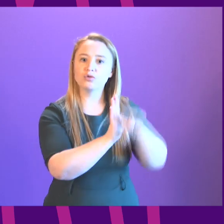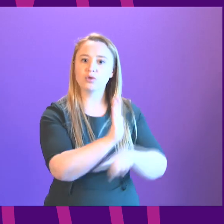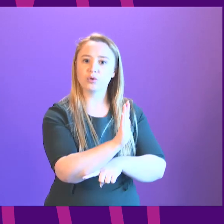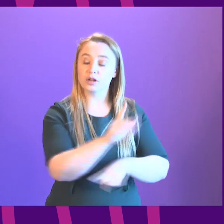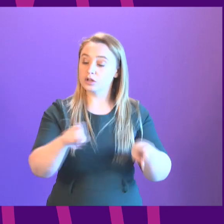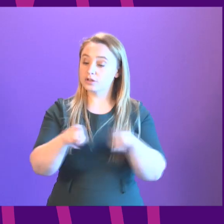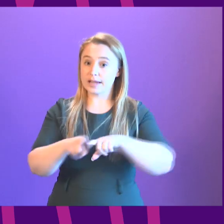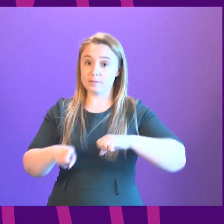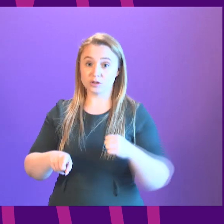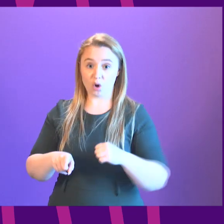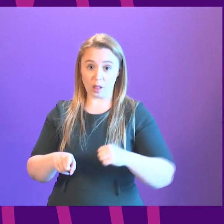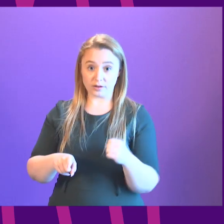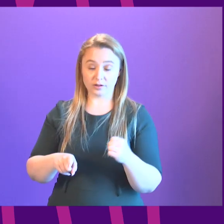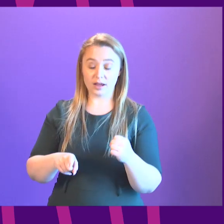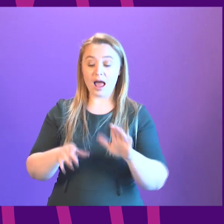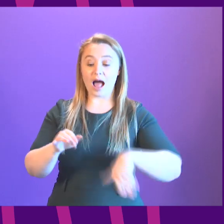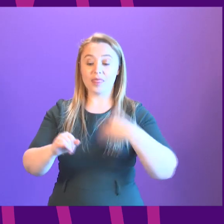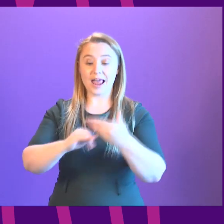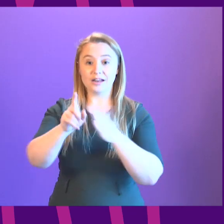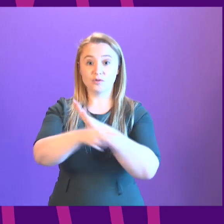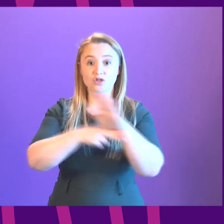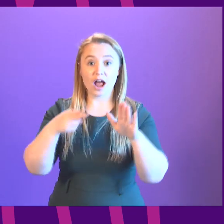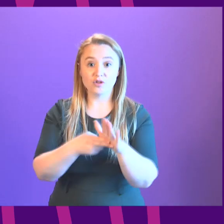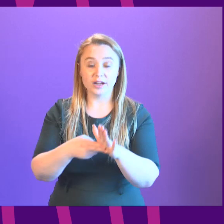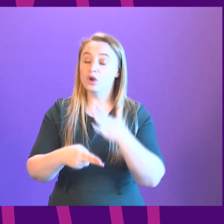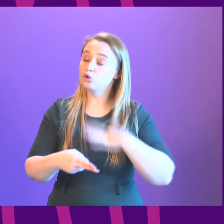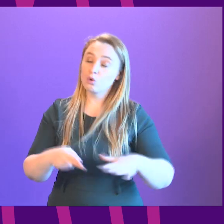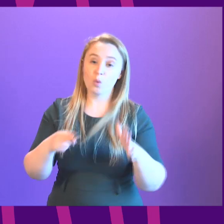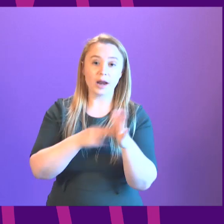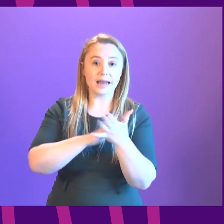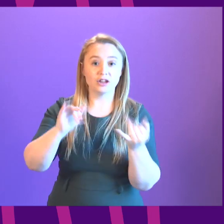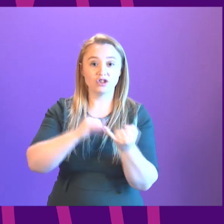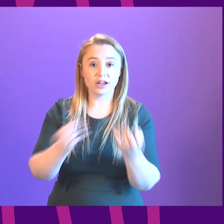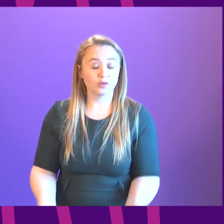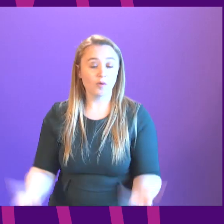that, by the end of January, we do not have an overwhelmed health service and that we